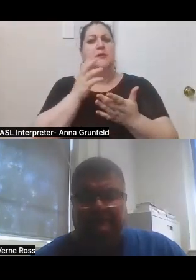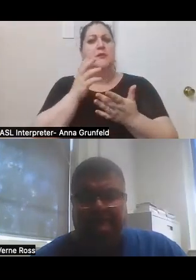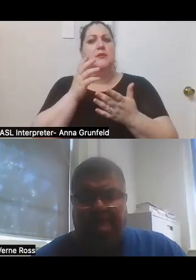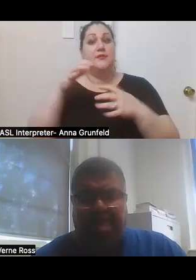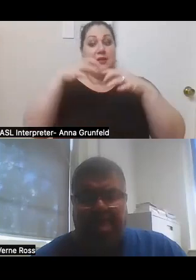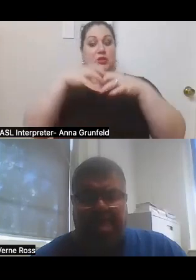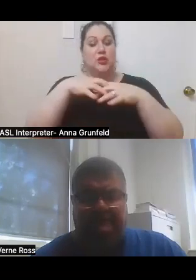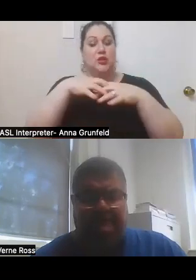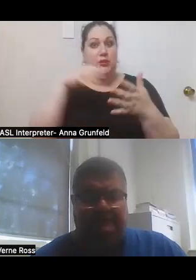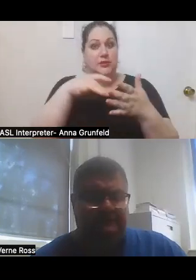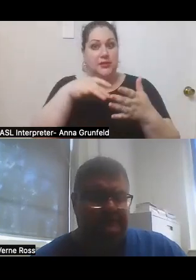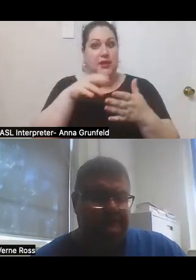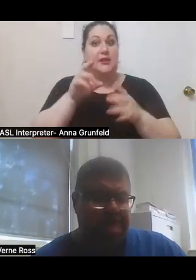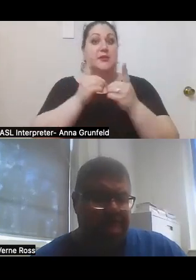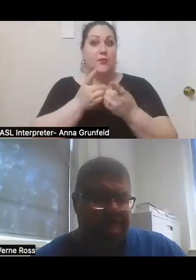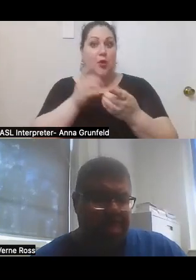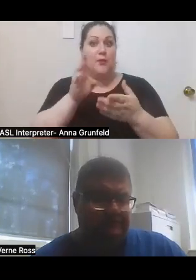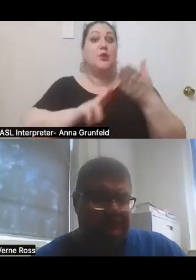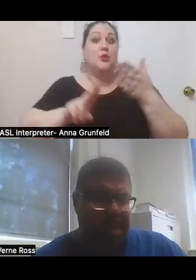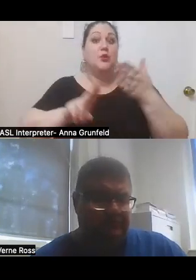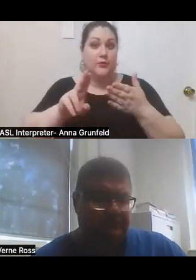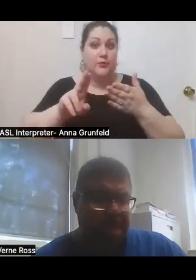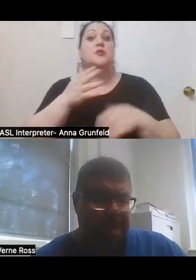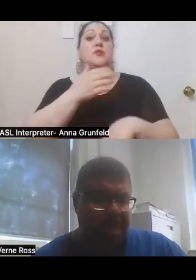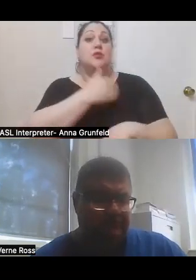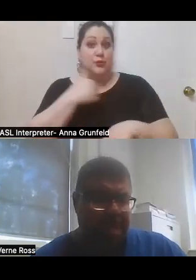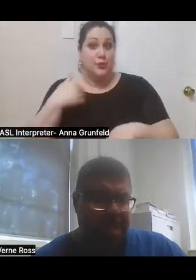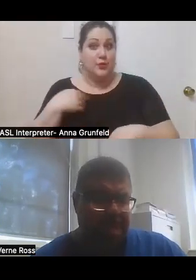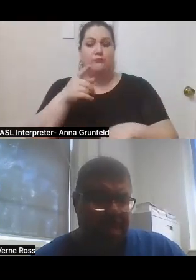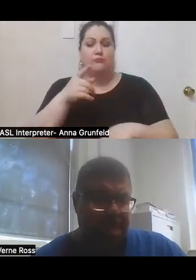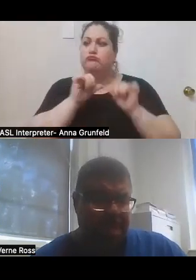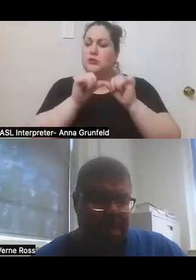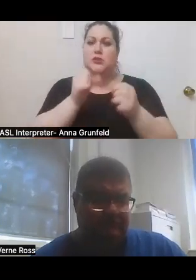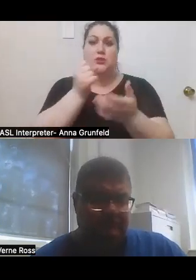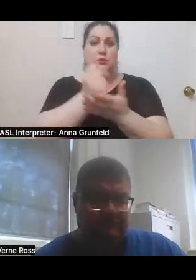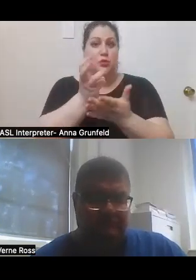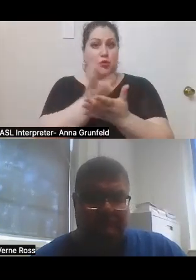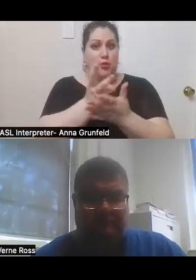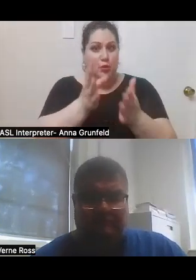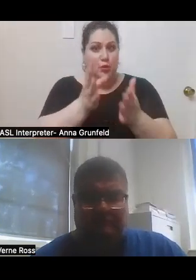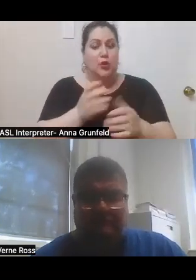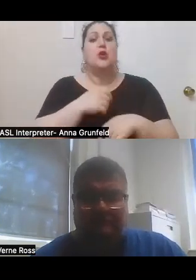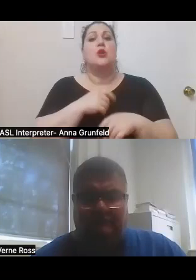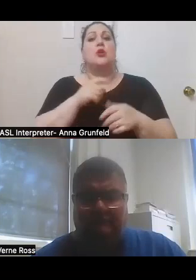Vern continues to be a social worker, teacher, and mentor for students from all walks of life.